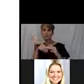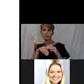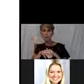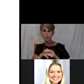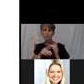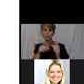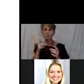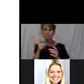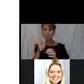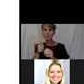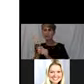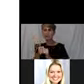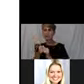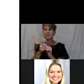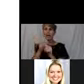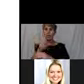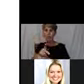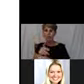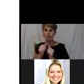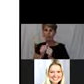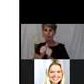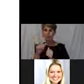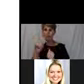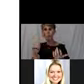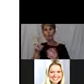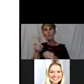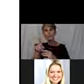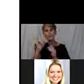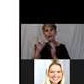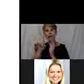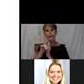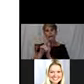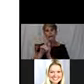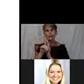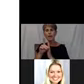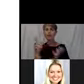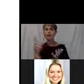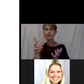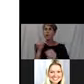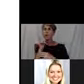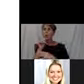And that was our way of identifying the people who were most in need of our limited services.